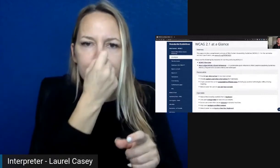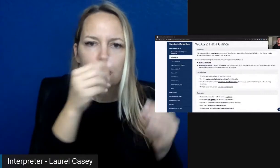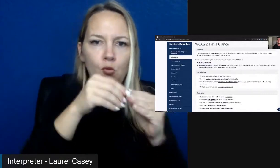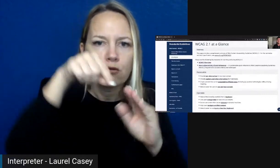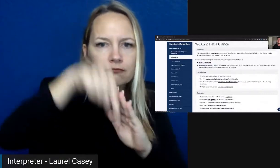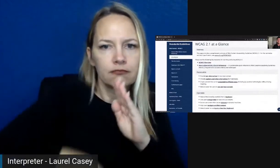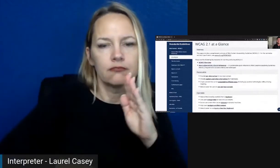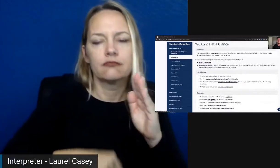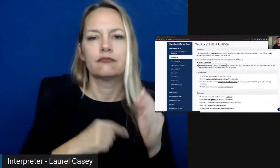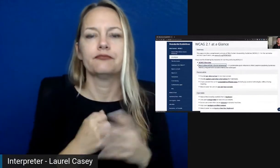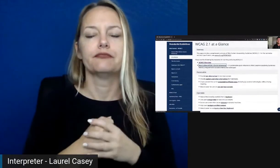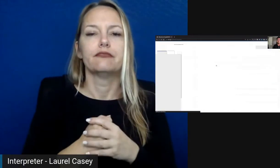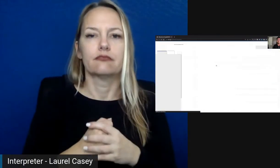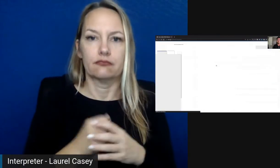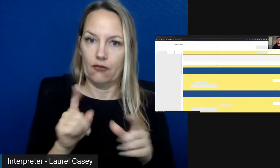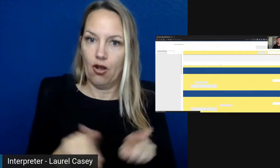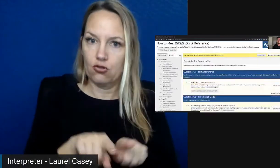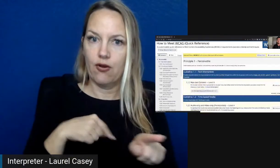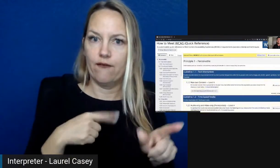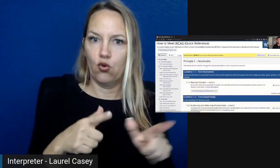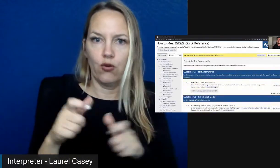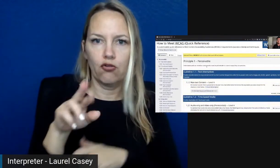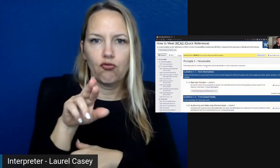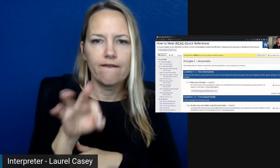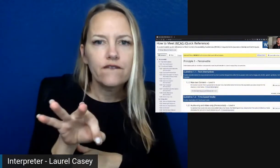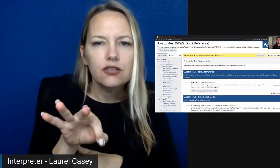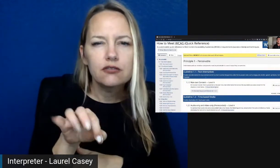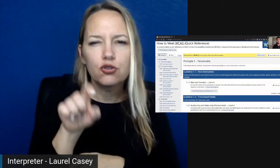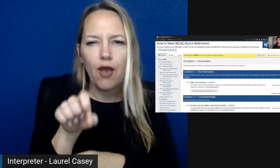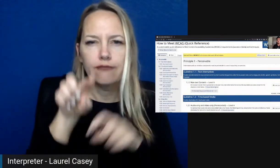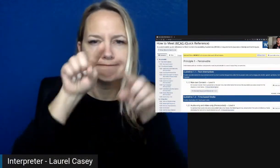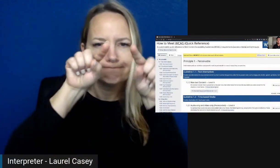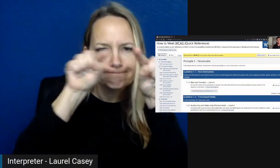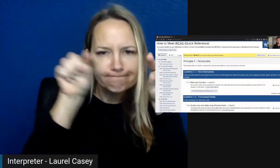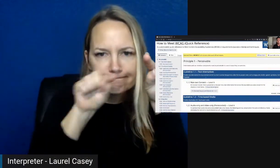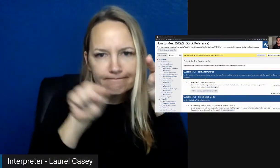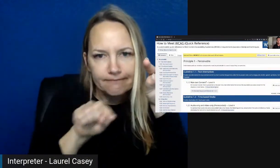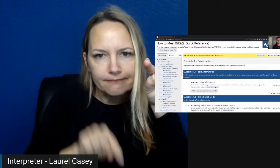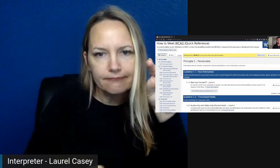They also have a quick reference guide where you can just go through each and every recommendation one by one